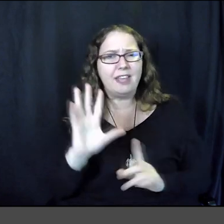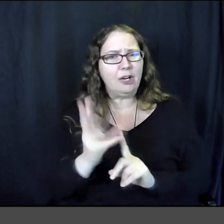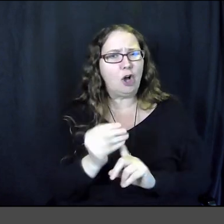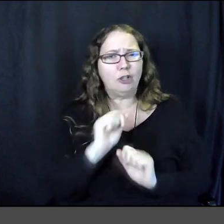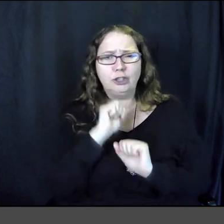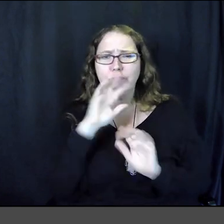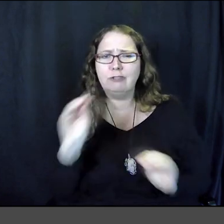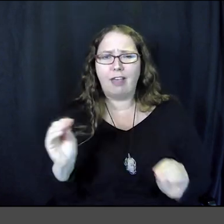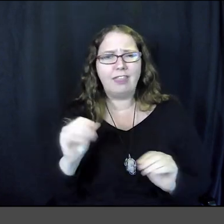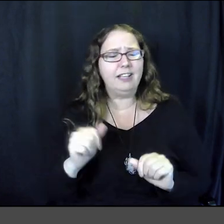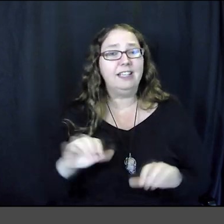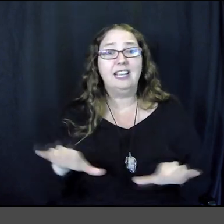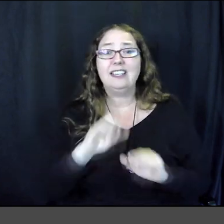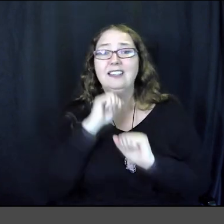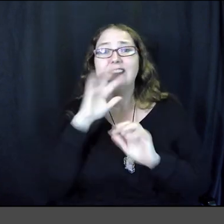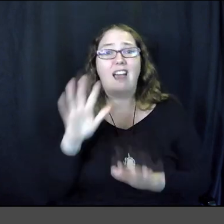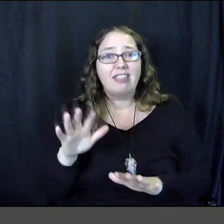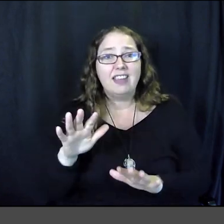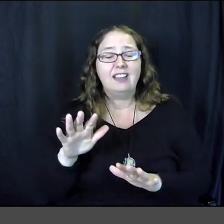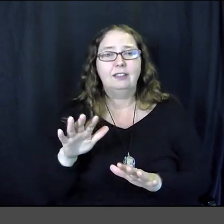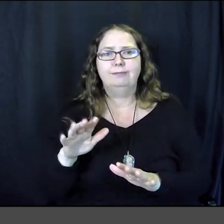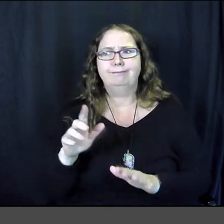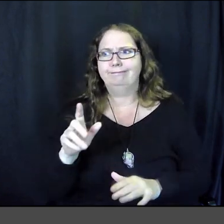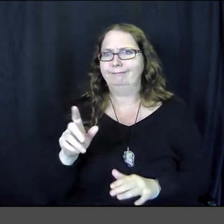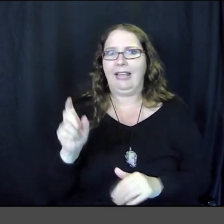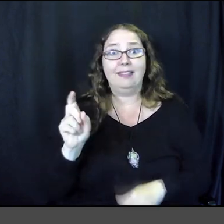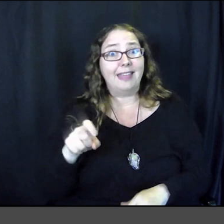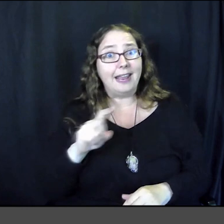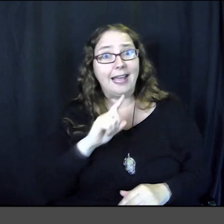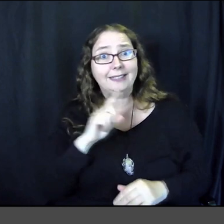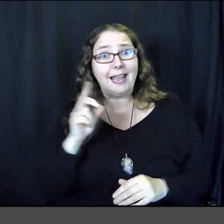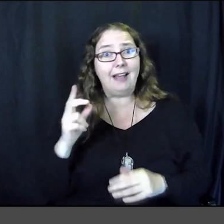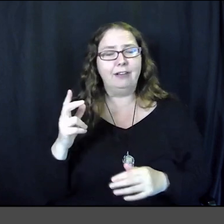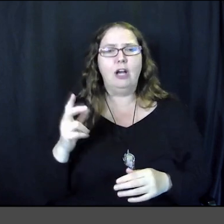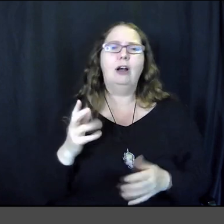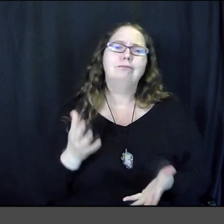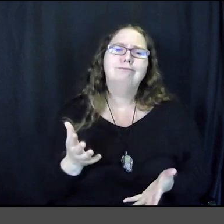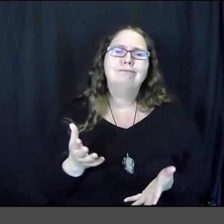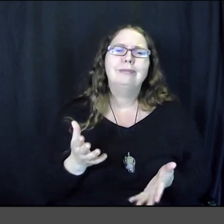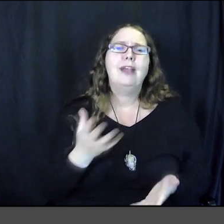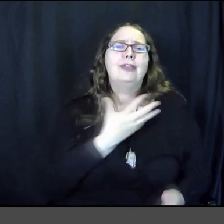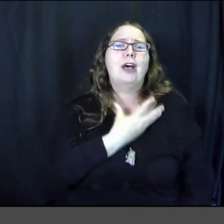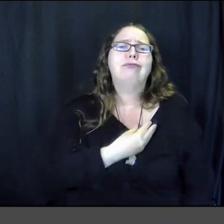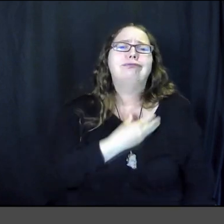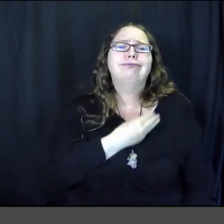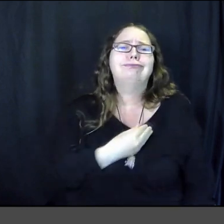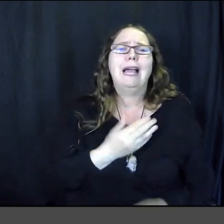THEY HAD TO YOU KNOW, THEY NEEDED THE BENEVOLENT HAND OF SLAVERY. AND WITHOUT THE BENEVOLENT HAND OF SLAVERY, THEY HAVE GONE WILD.